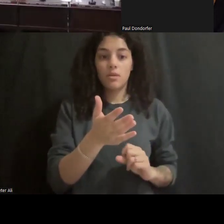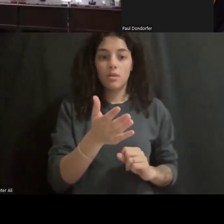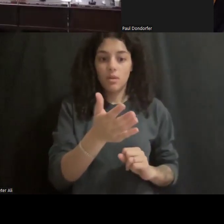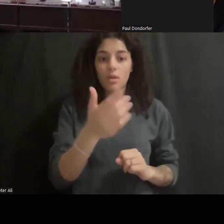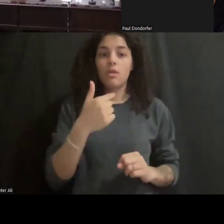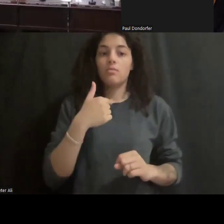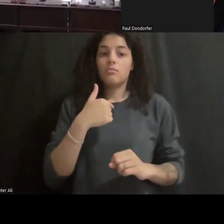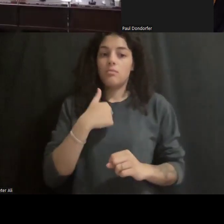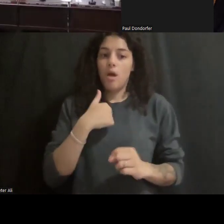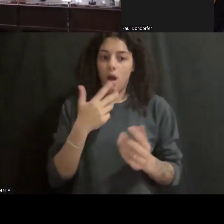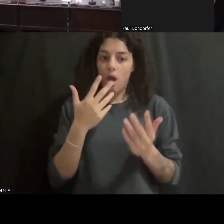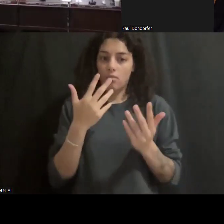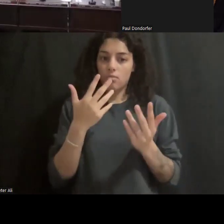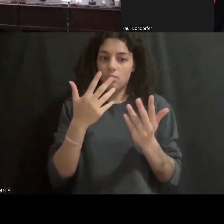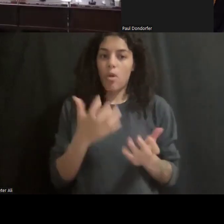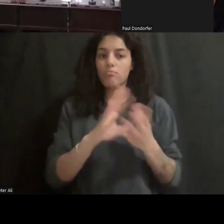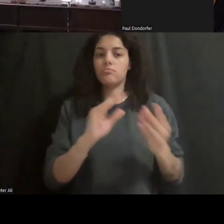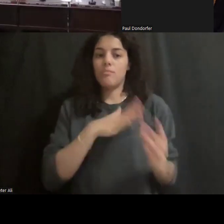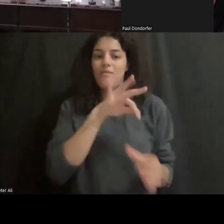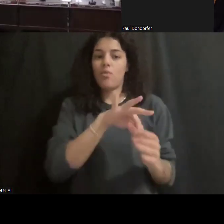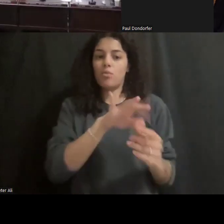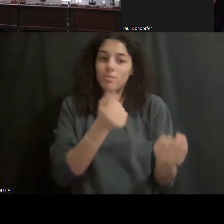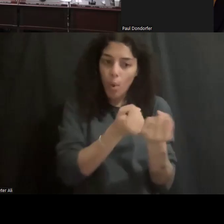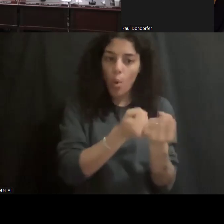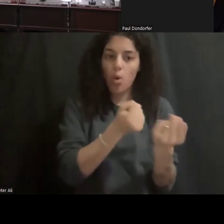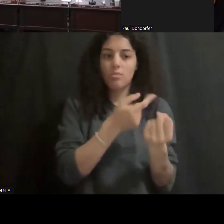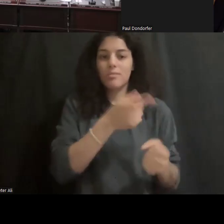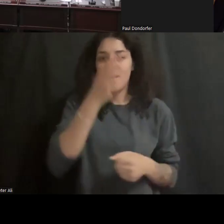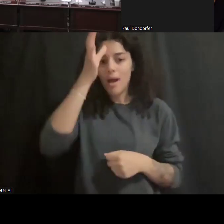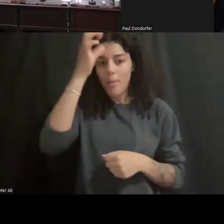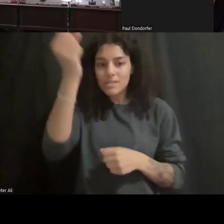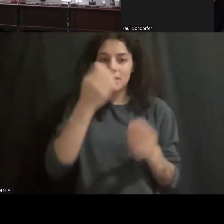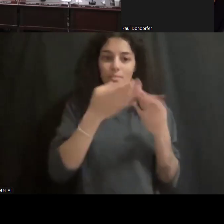public safety initiative Because this is about law and order it is our responsibility to give